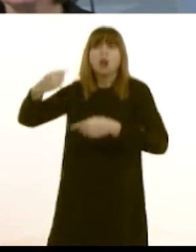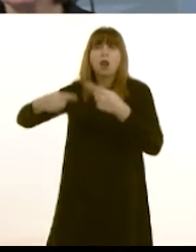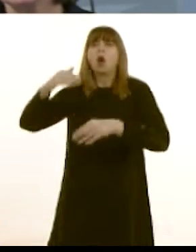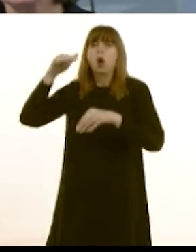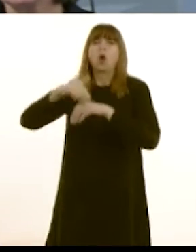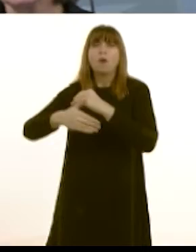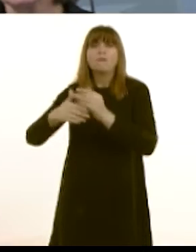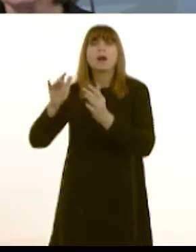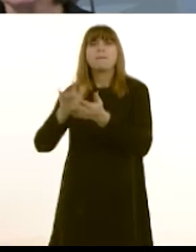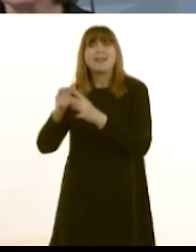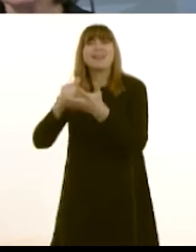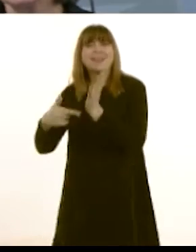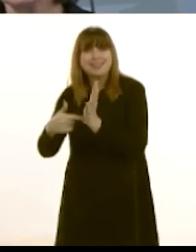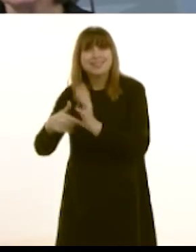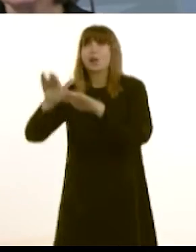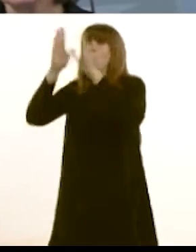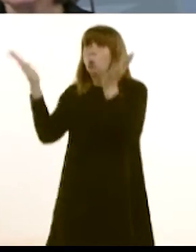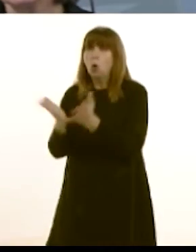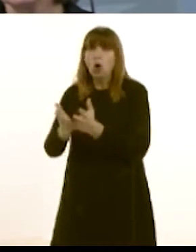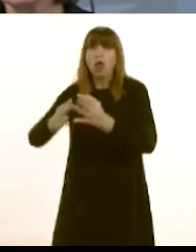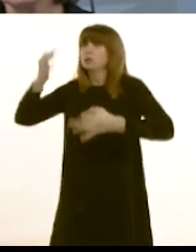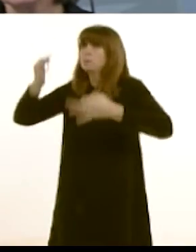argue about global politics, but, for most people, when they get outside their front